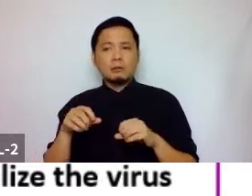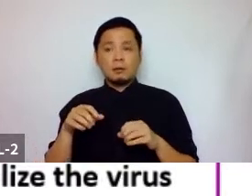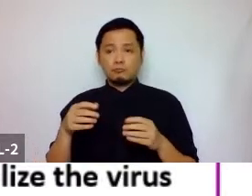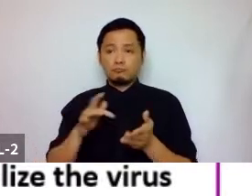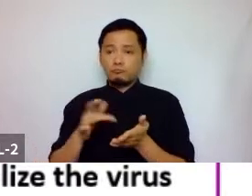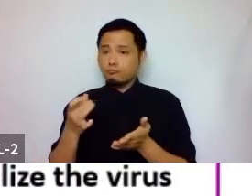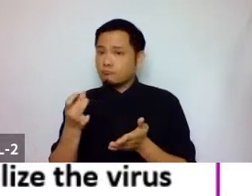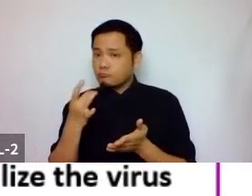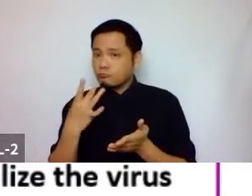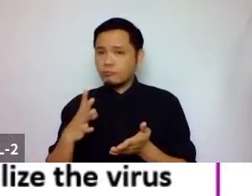That is what’s important.